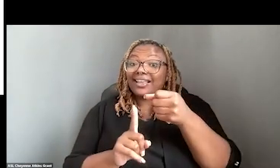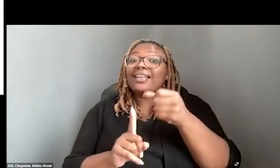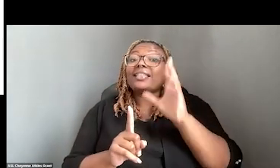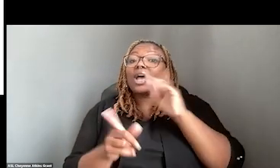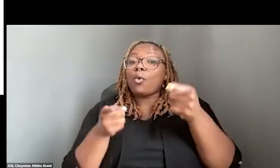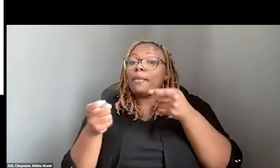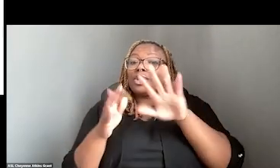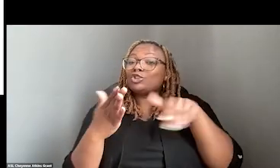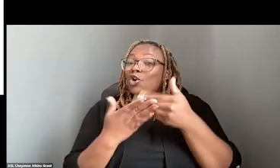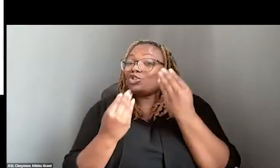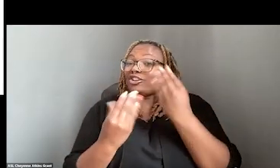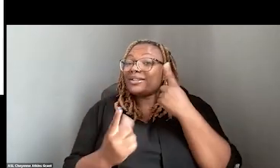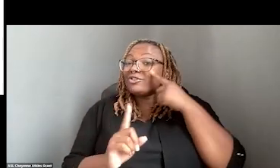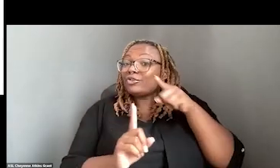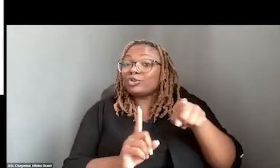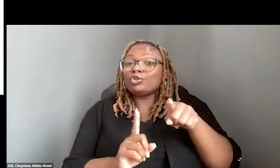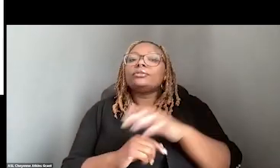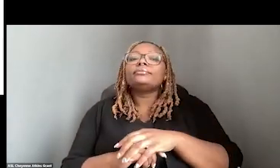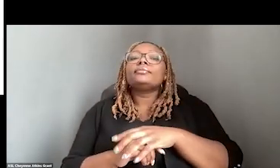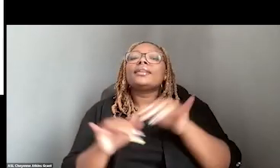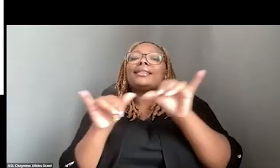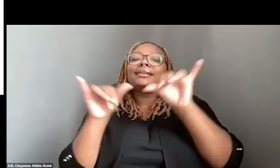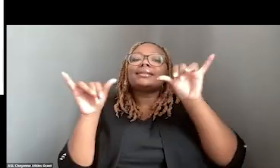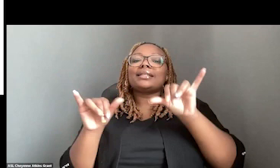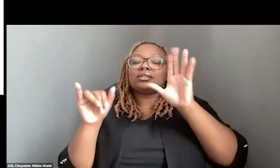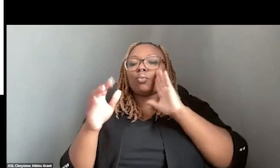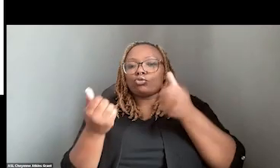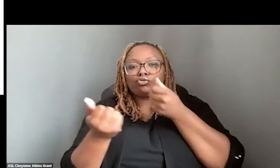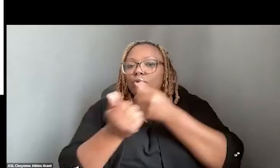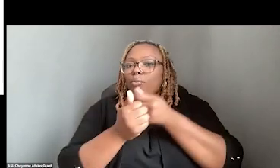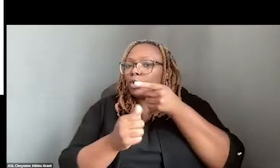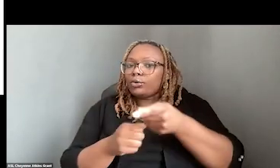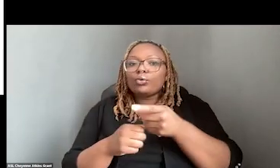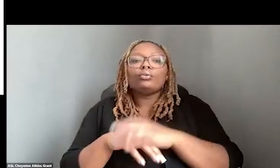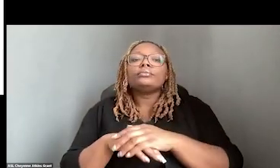The system is set up to support this. It comes in handy.